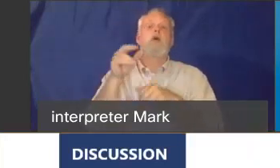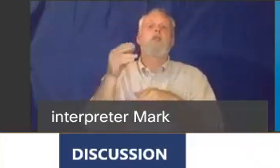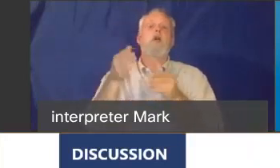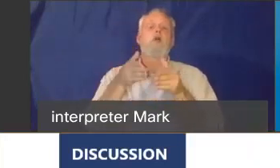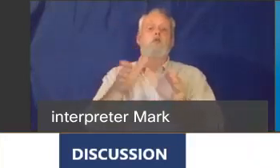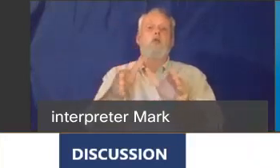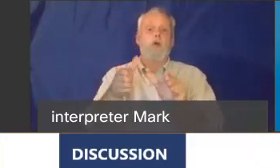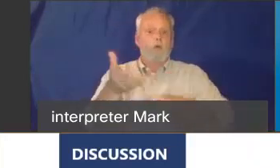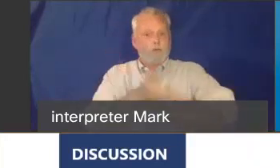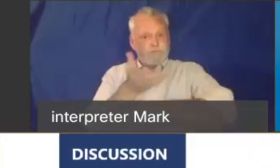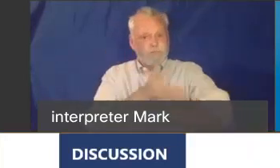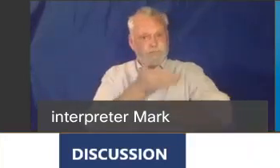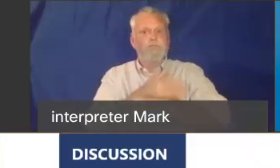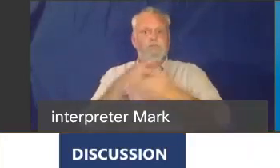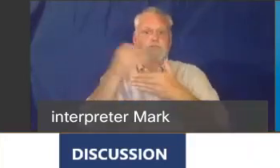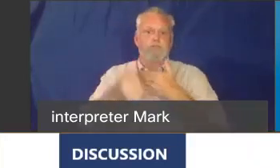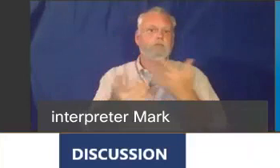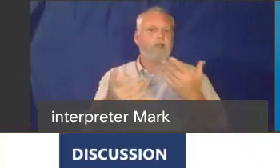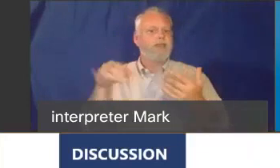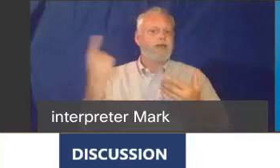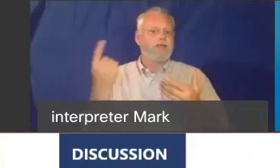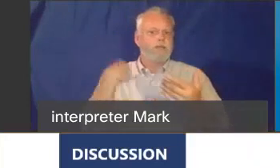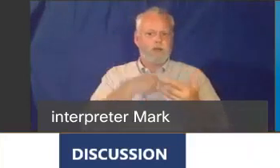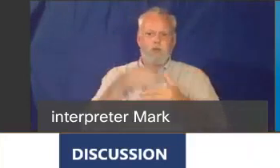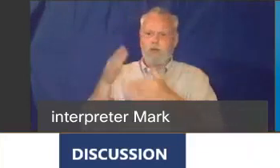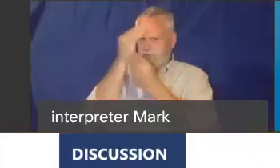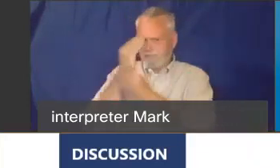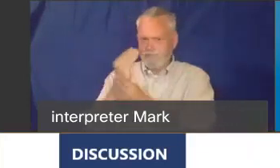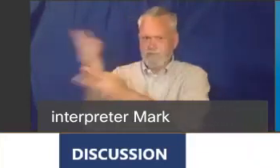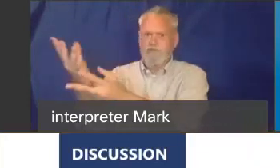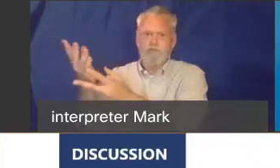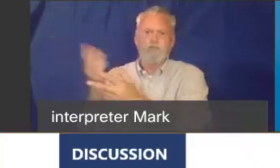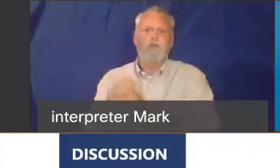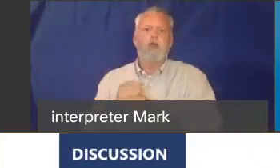So, yeah, that that's something we can definitely share as the, as the design advances.